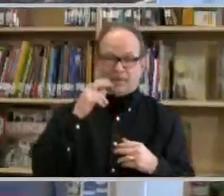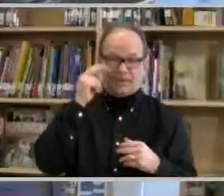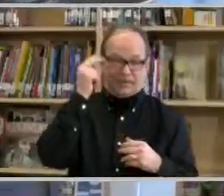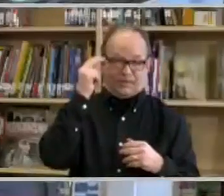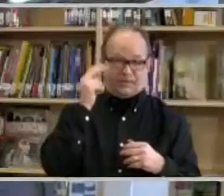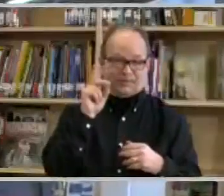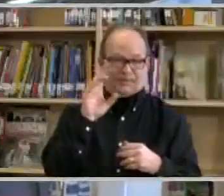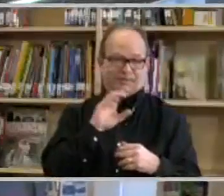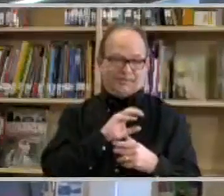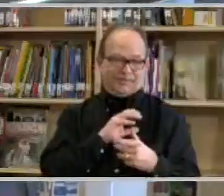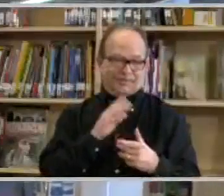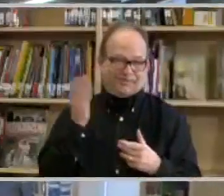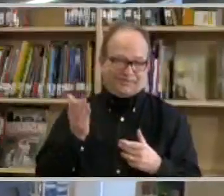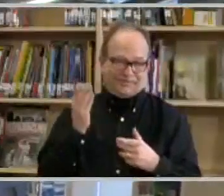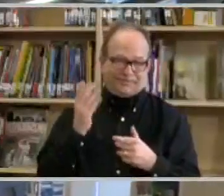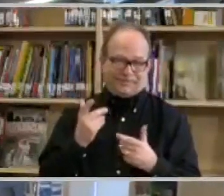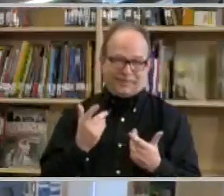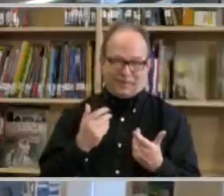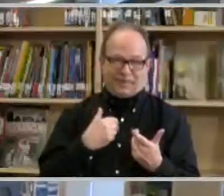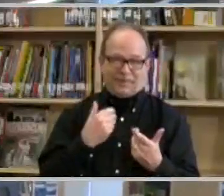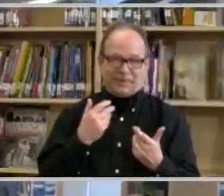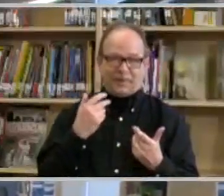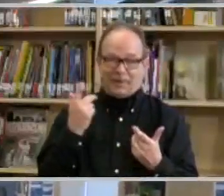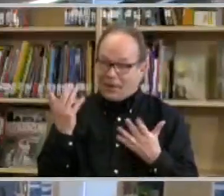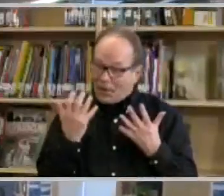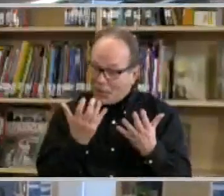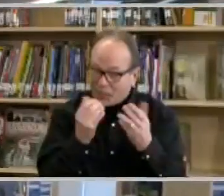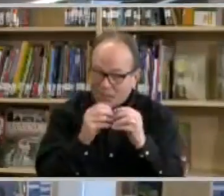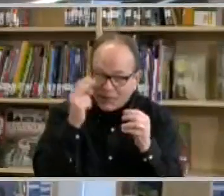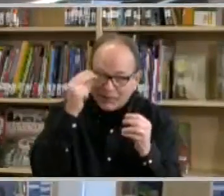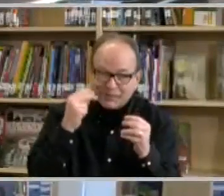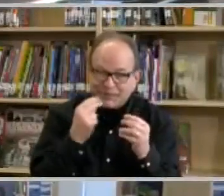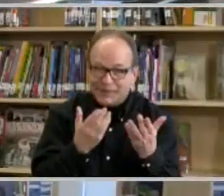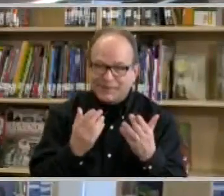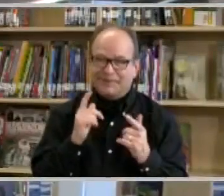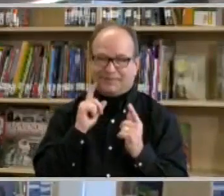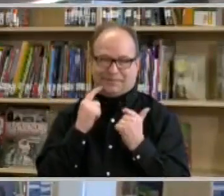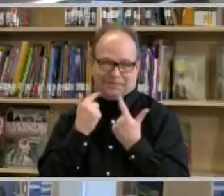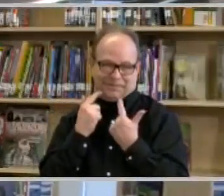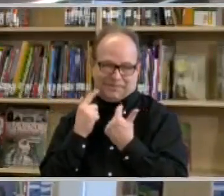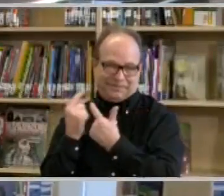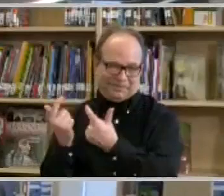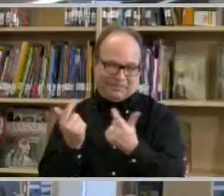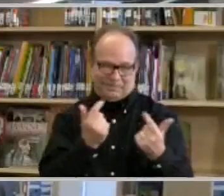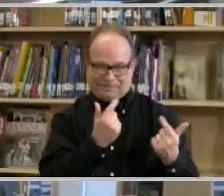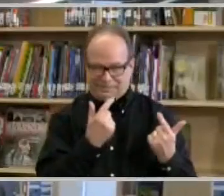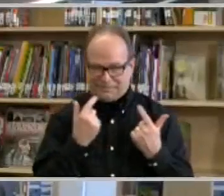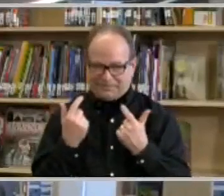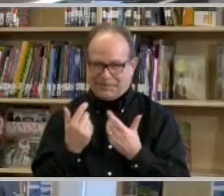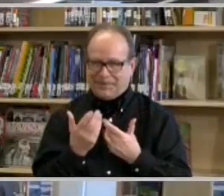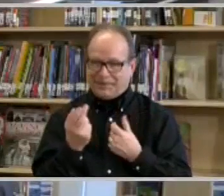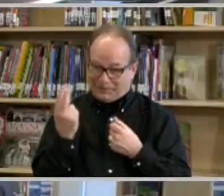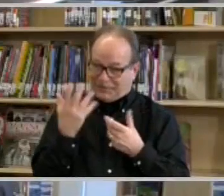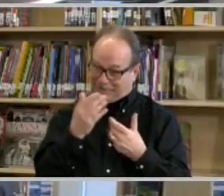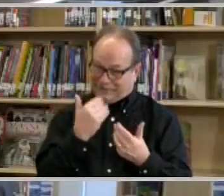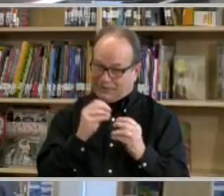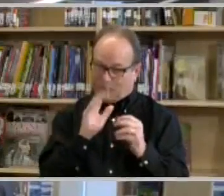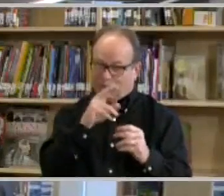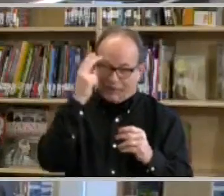CARS. I ALSO HAVE A NEPHEW WHO'S A D.C. POLICEMEN. DO YOU HAVE ANYMORE NEPHEWS OR NIECES? YEAH.